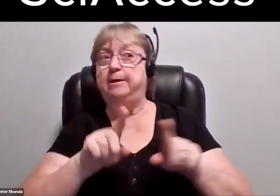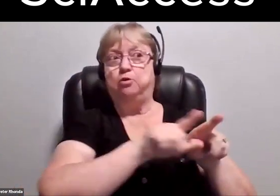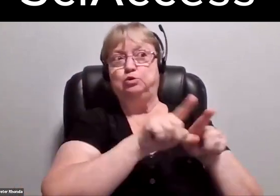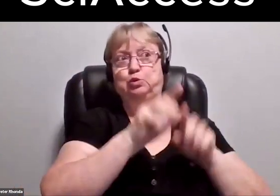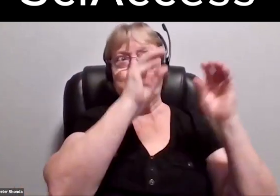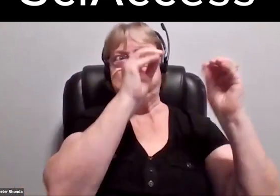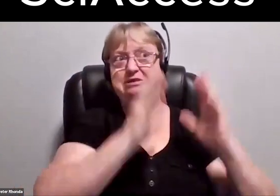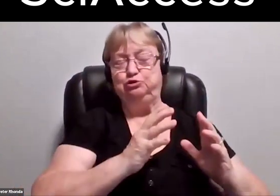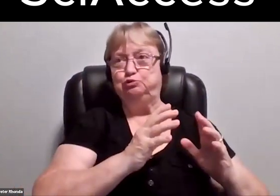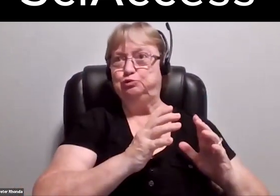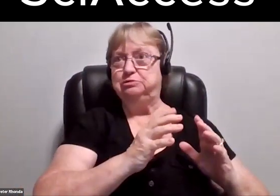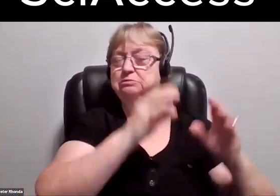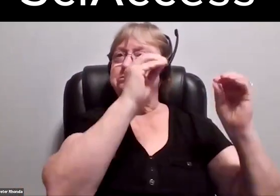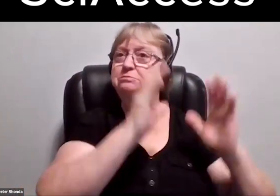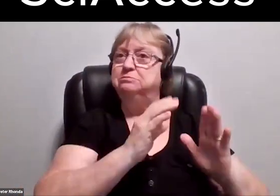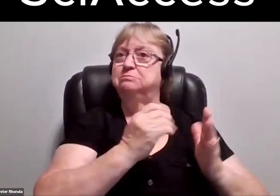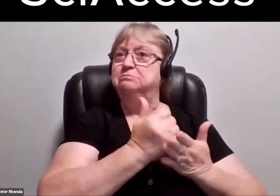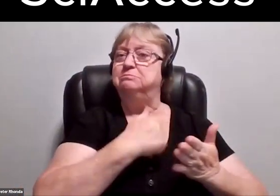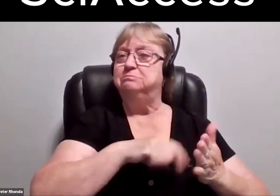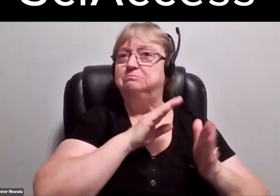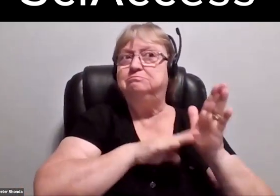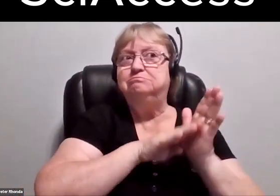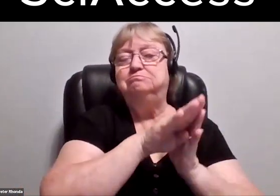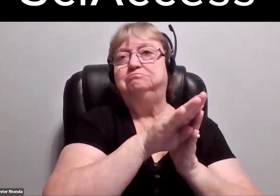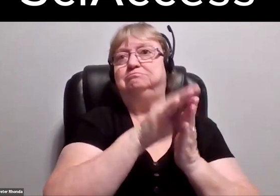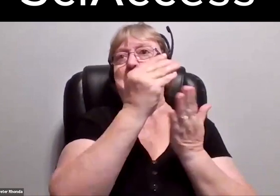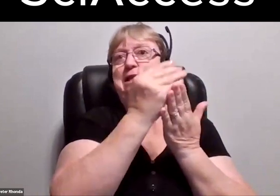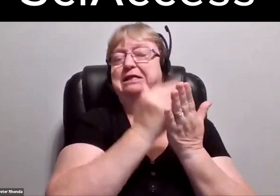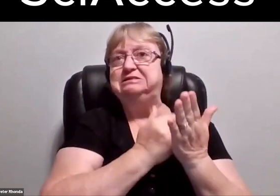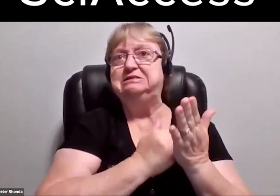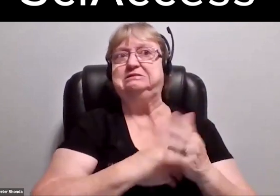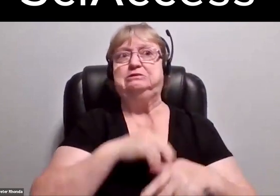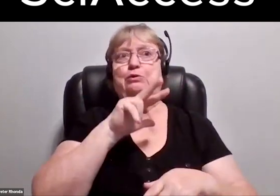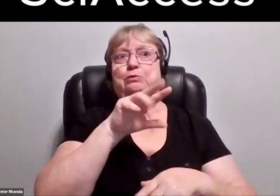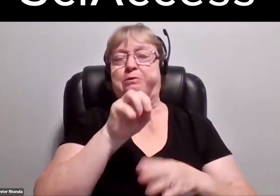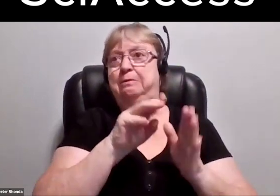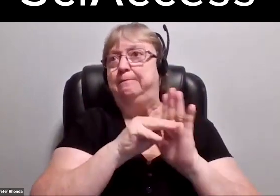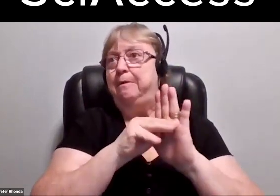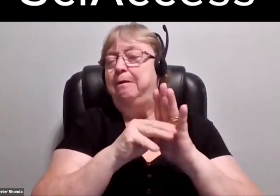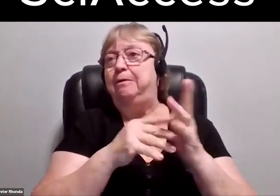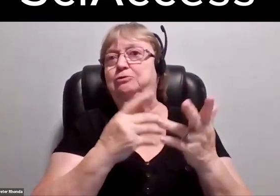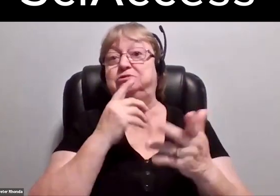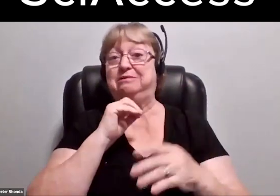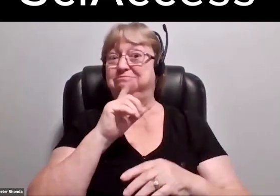develop our lessons, to develop our 3D models, and to thoroughly test everything.